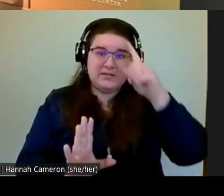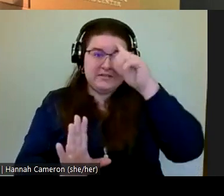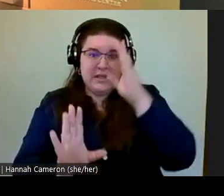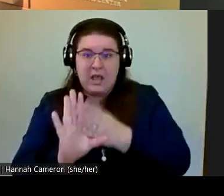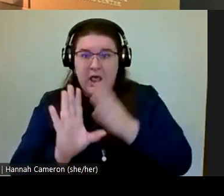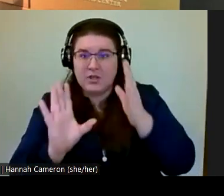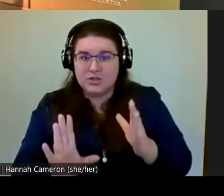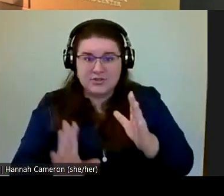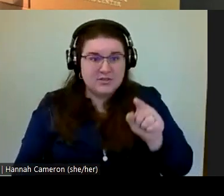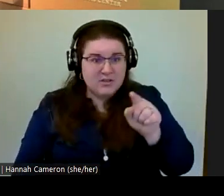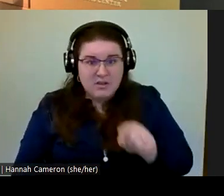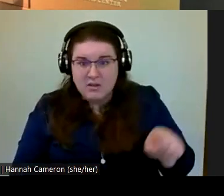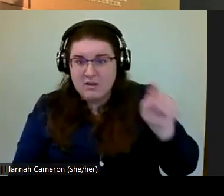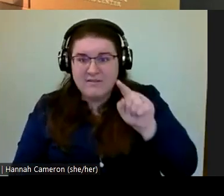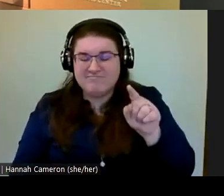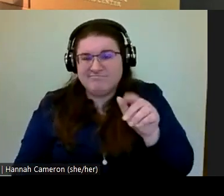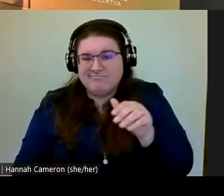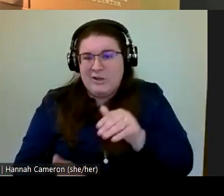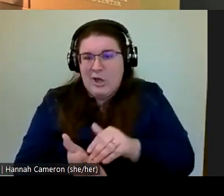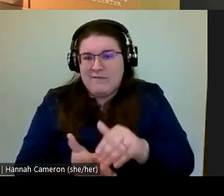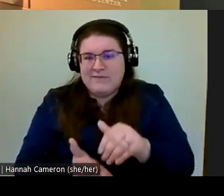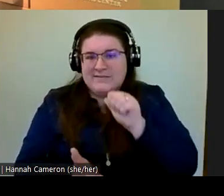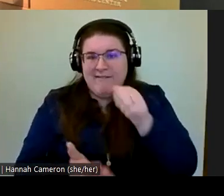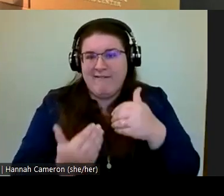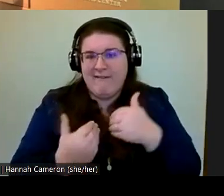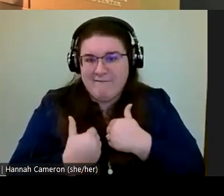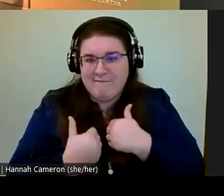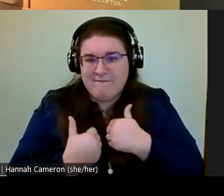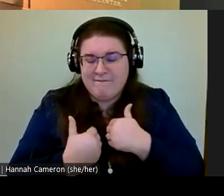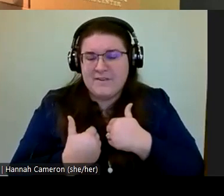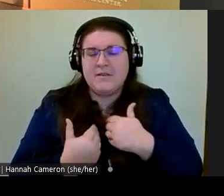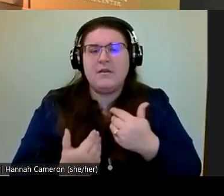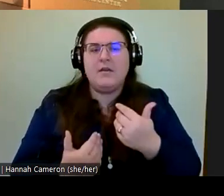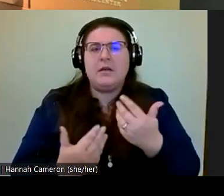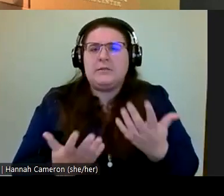to try to leverage uh what a psychiatrist or a psychologist might have to say a little bit